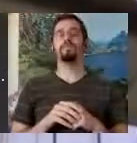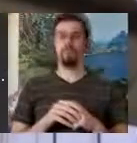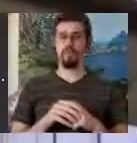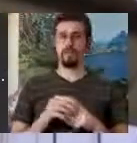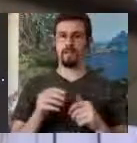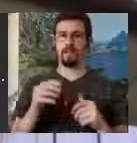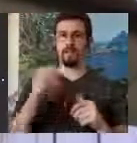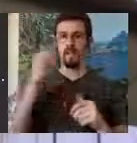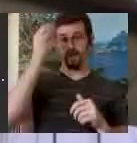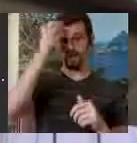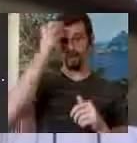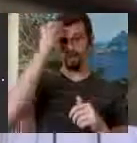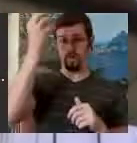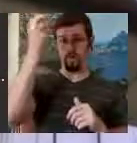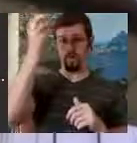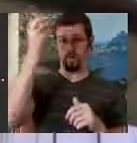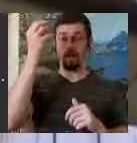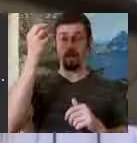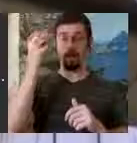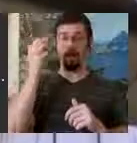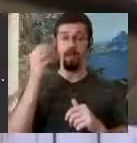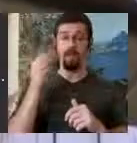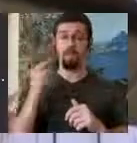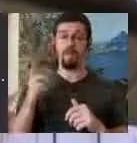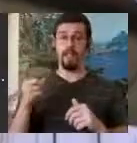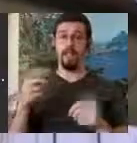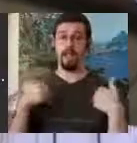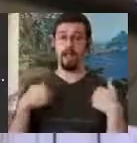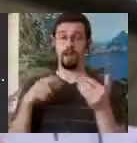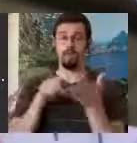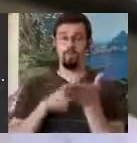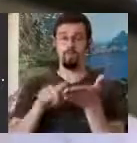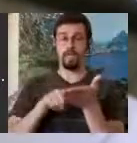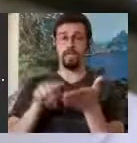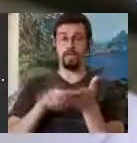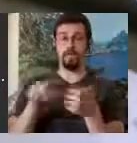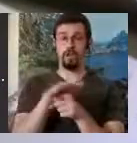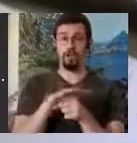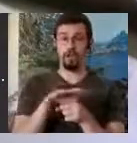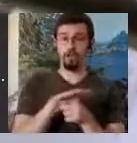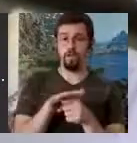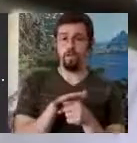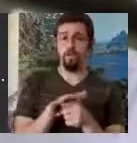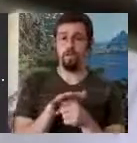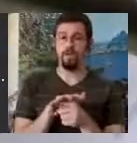research area therefore cosi as they call it the communication and center and